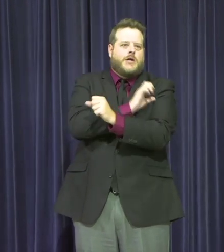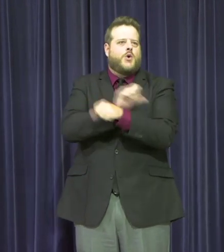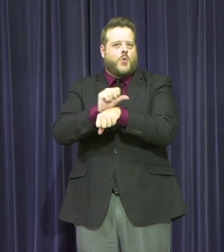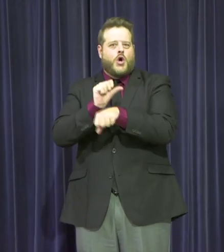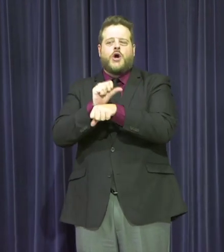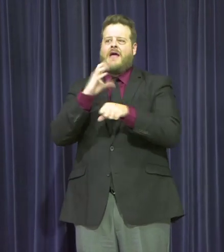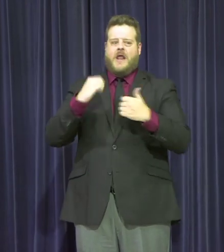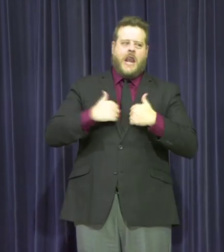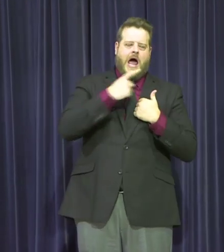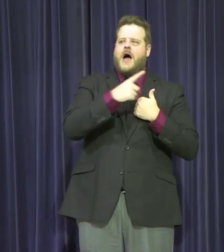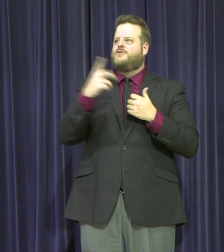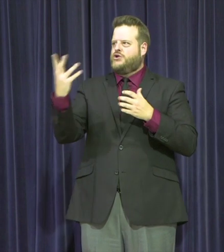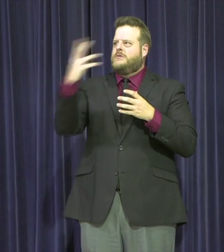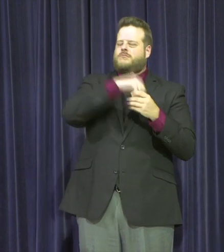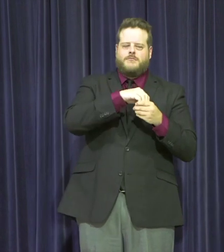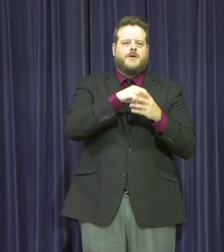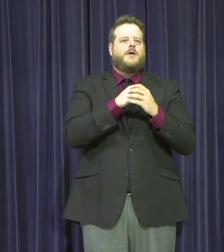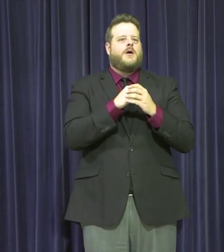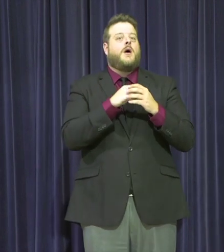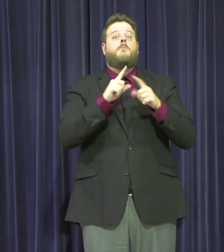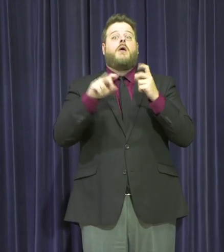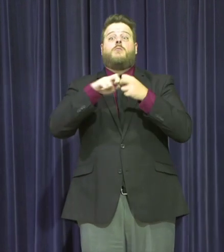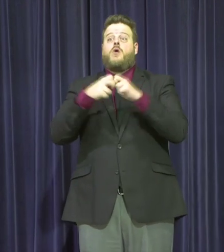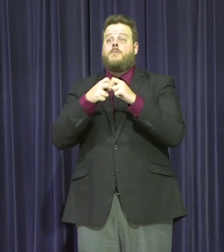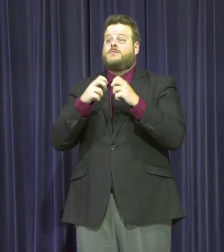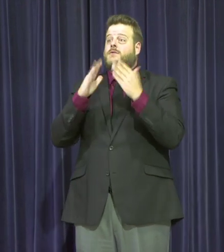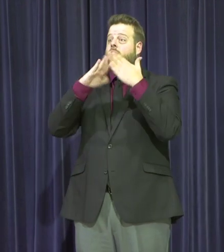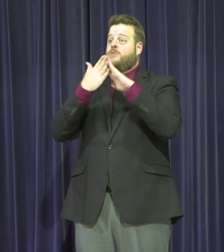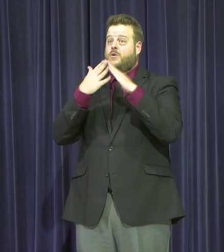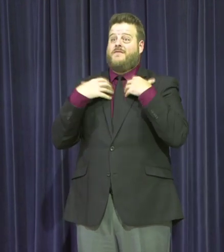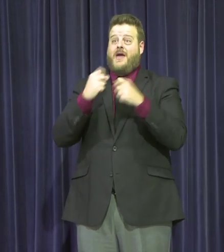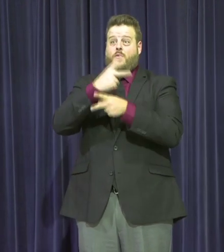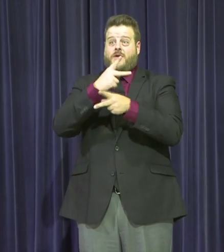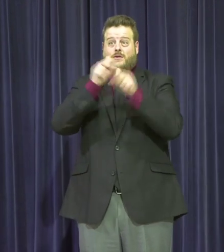But, the problems of our community, of the healthcare system as a whole that would show